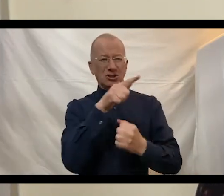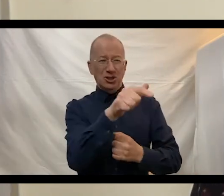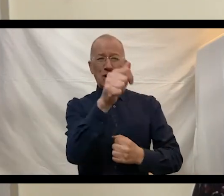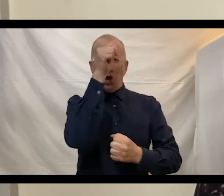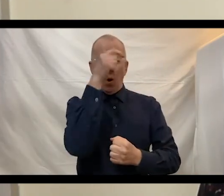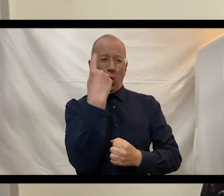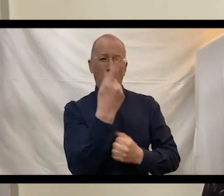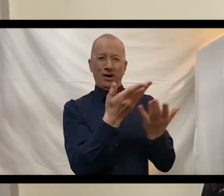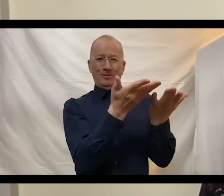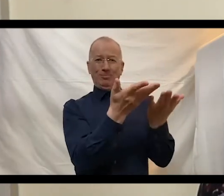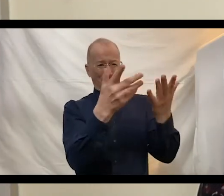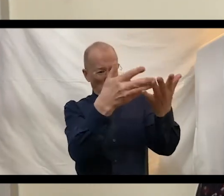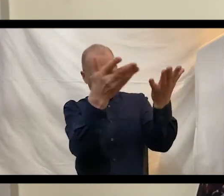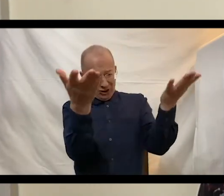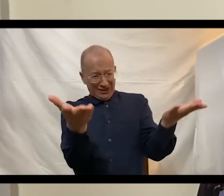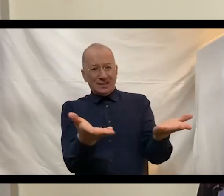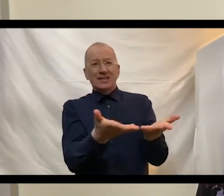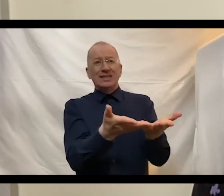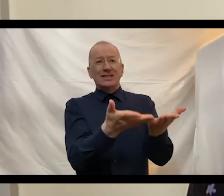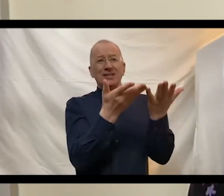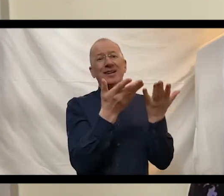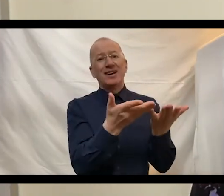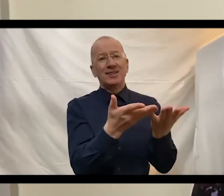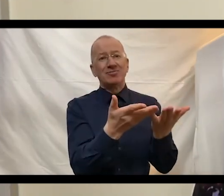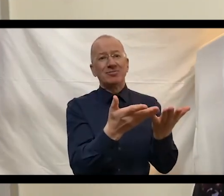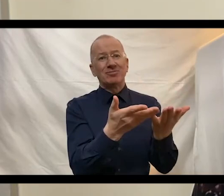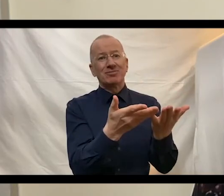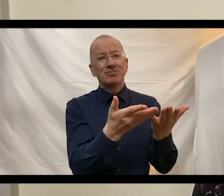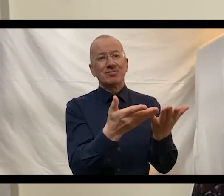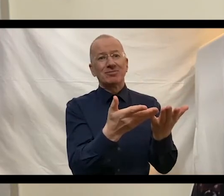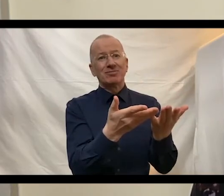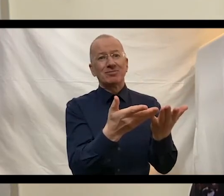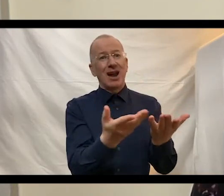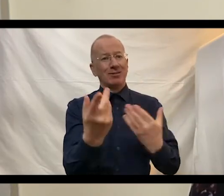knowing who she is because she is all she is,